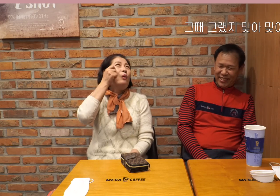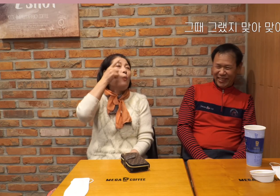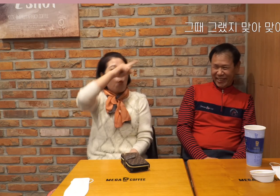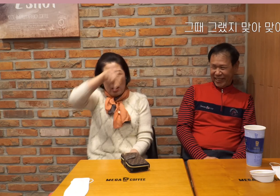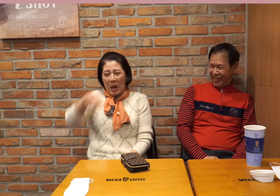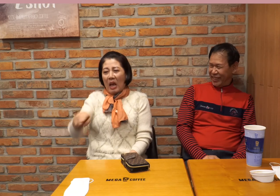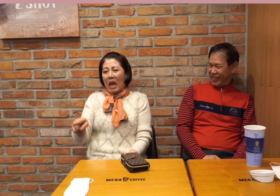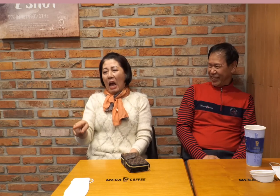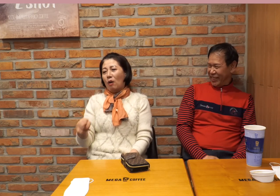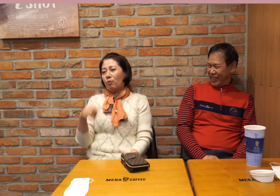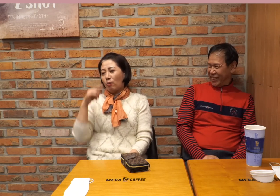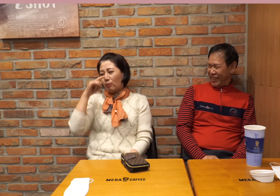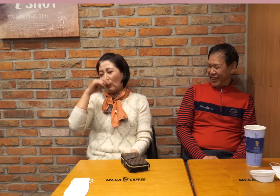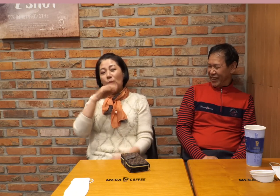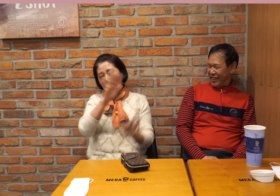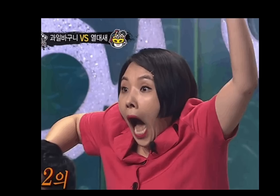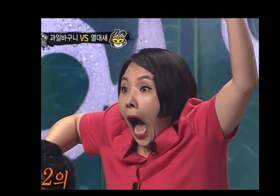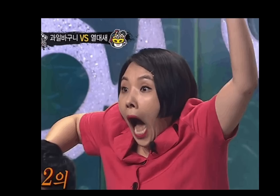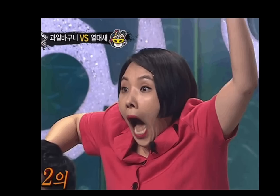When I came back a month later from my parents' house, the room was very dirty.